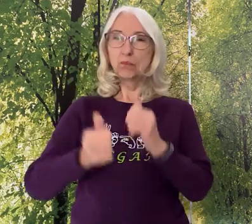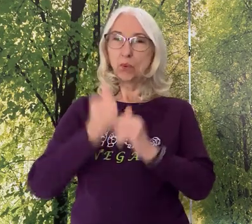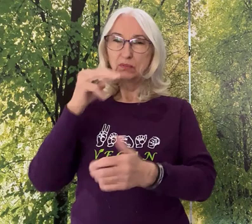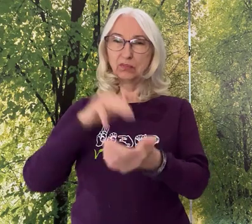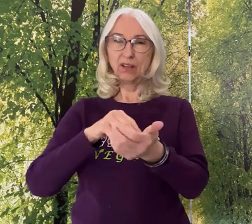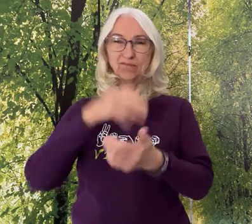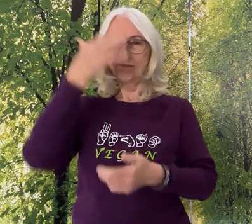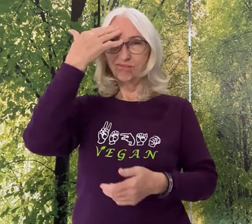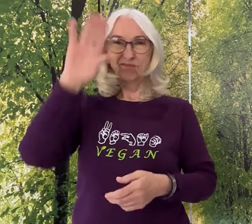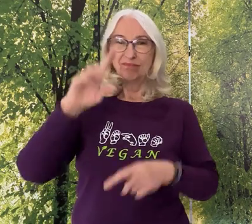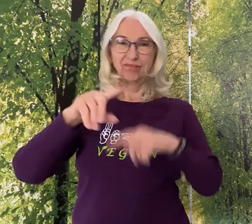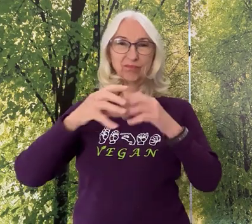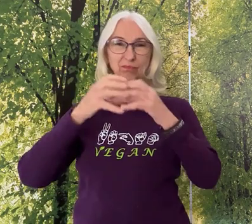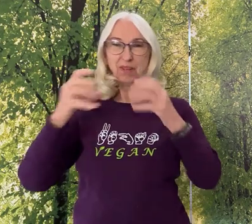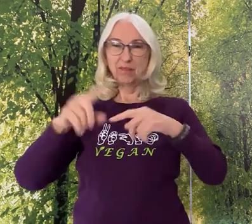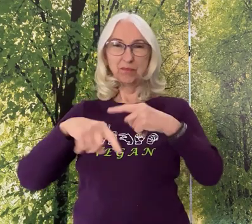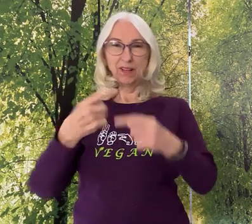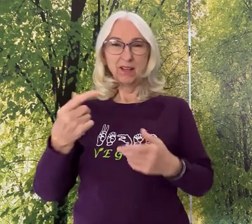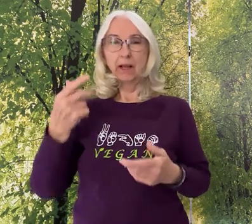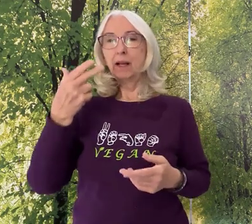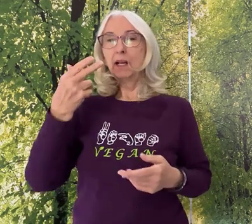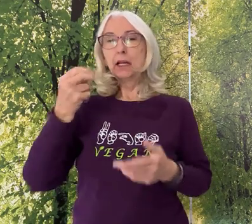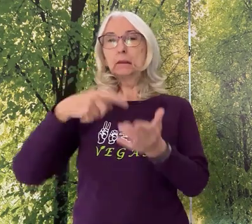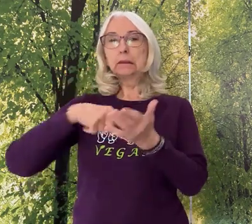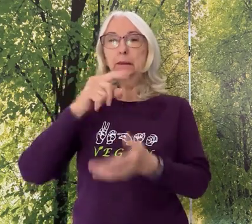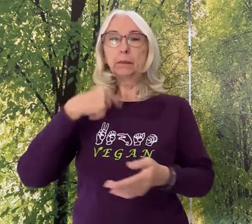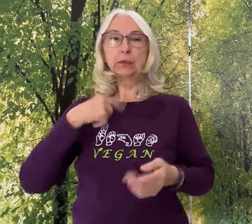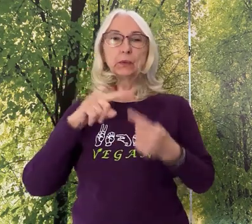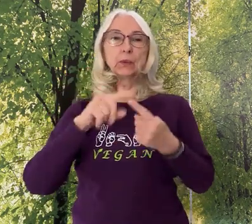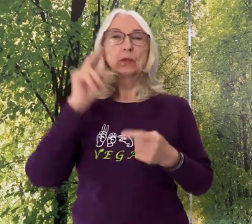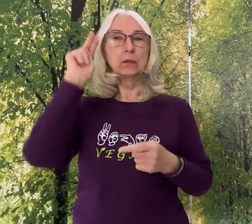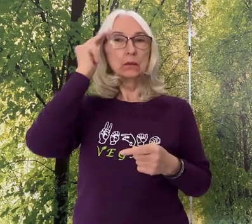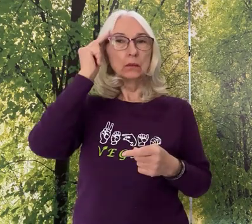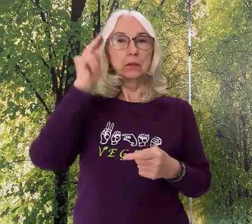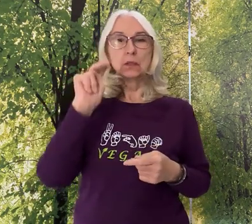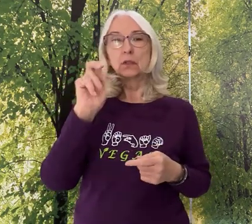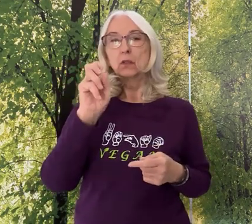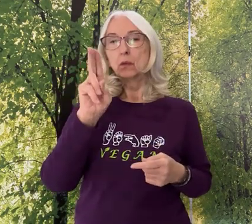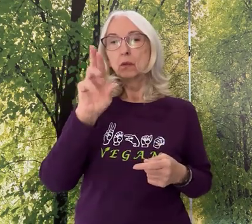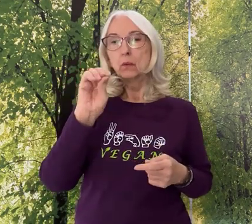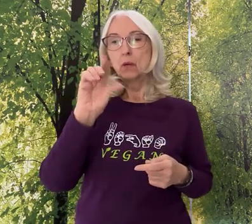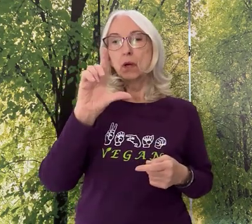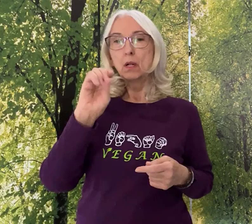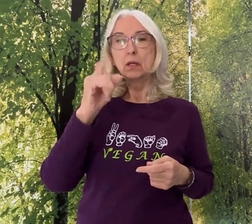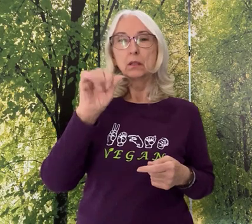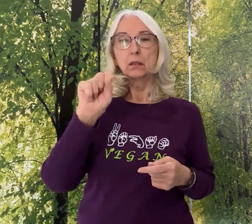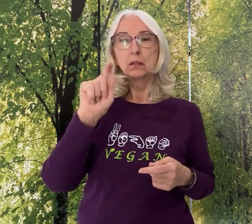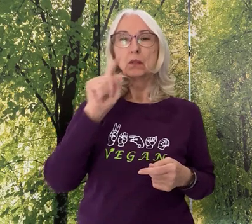most doctors don’t know much about, but he sent me to a neurologist